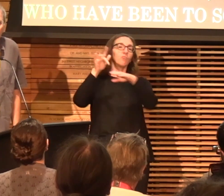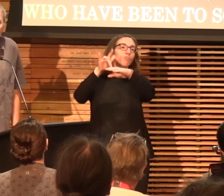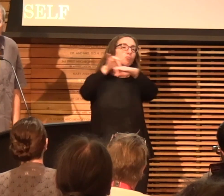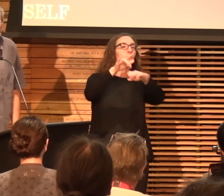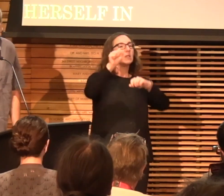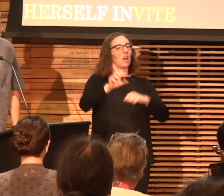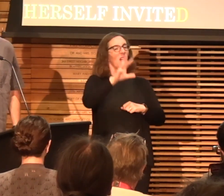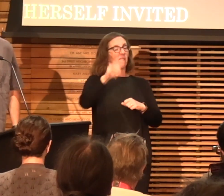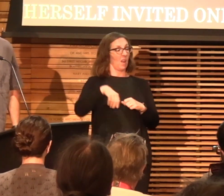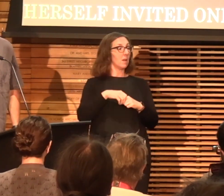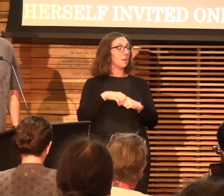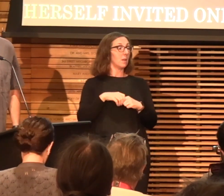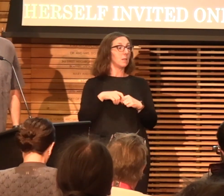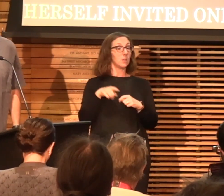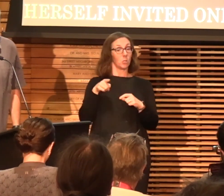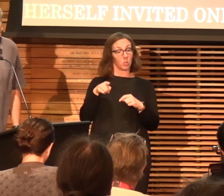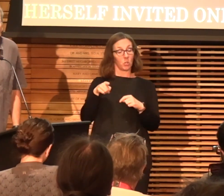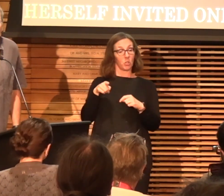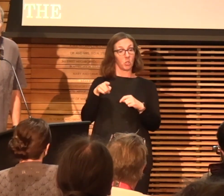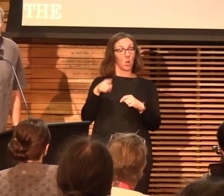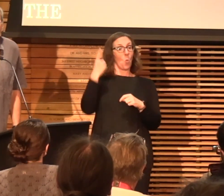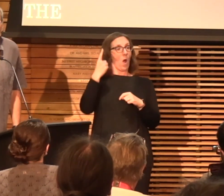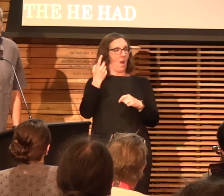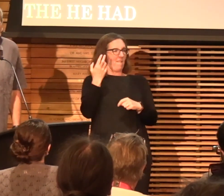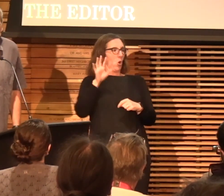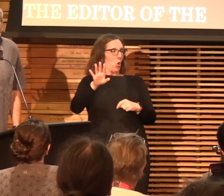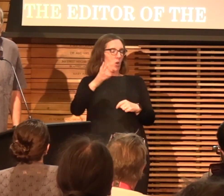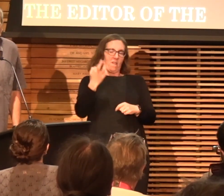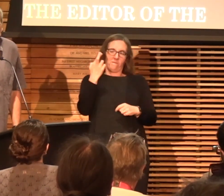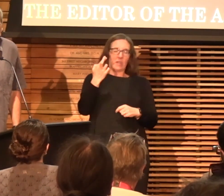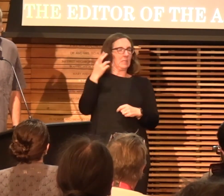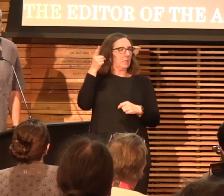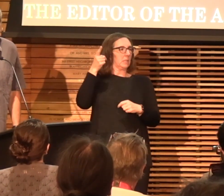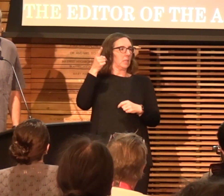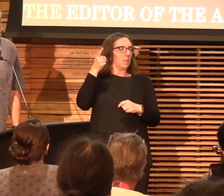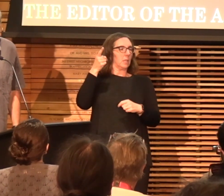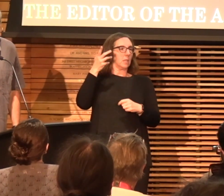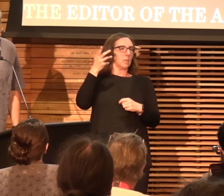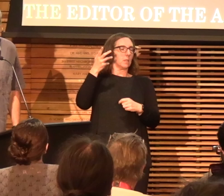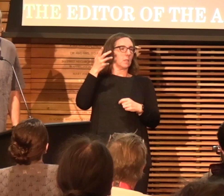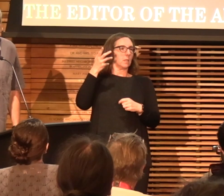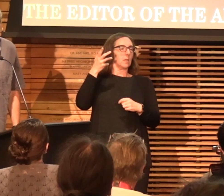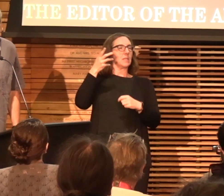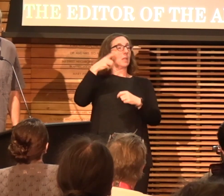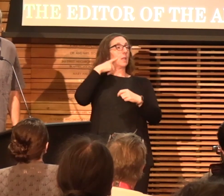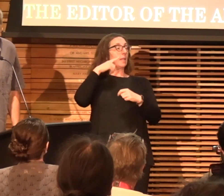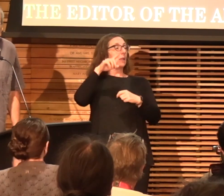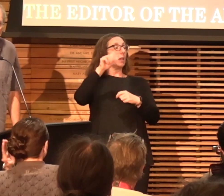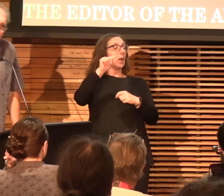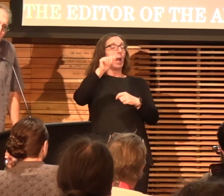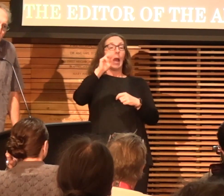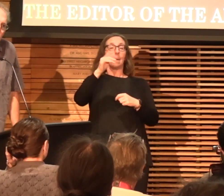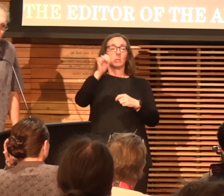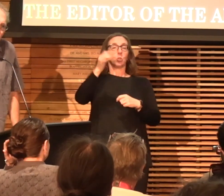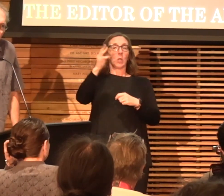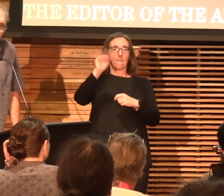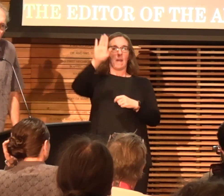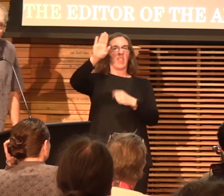one of her close friends is the editor of the "Amsterdam News", Harlem's, probably America's,